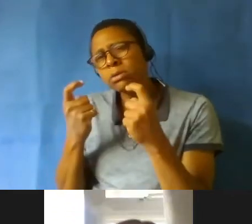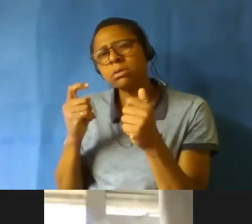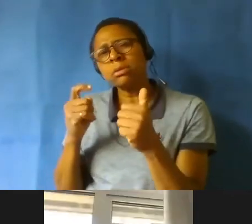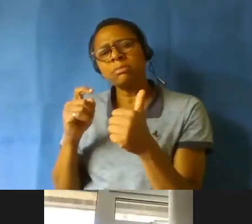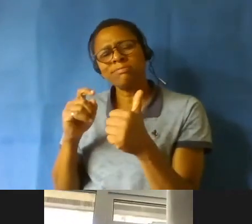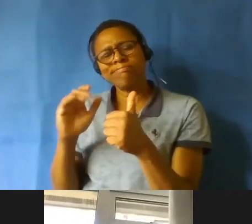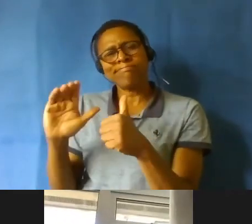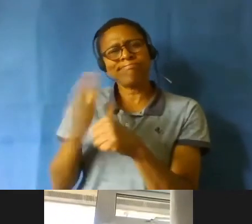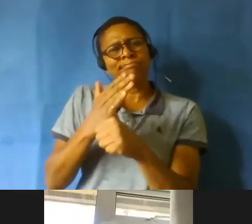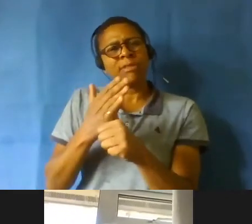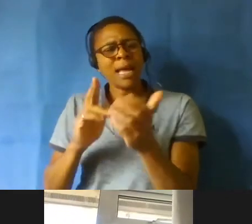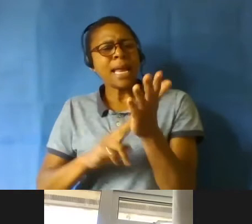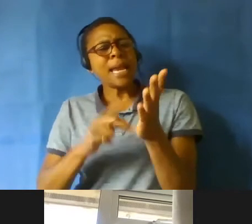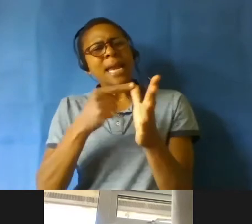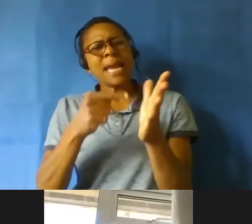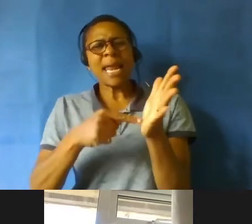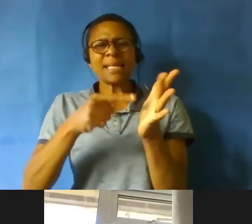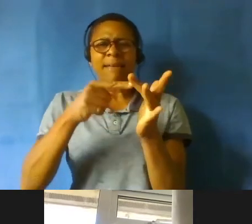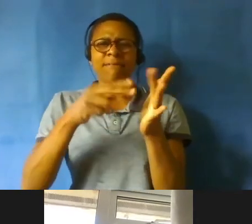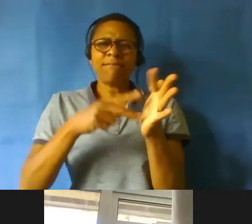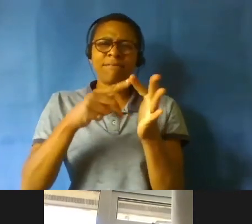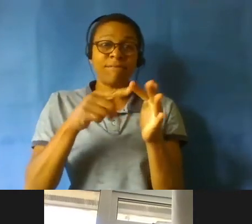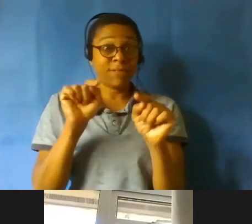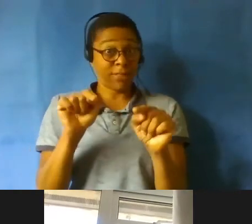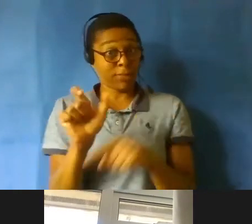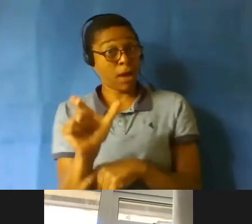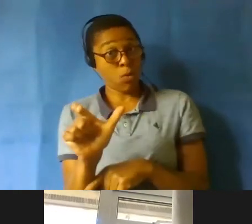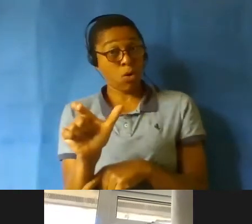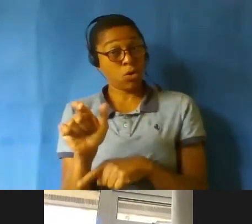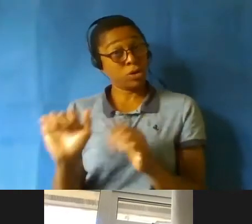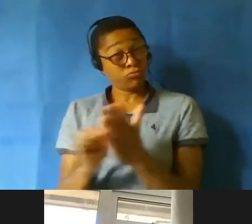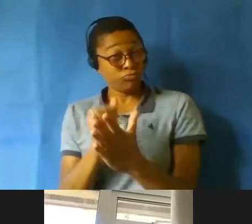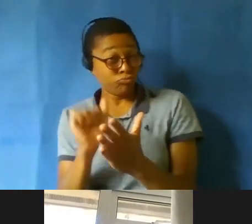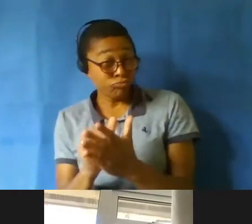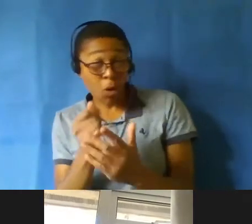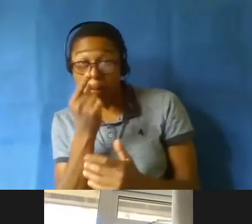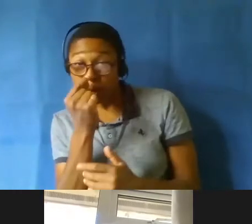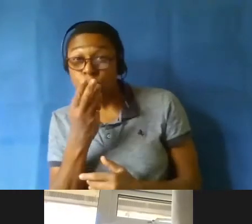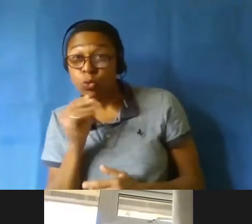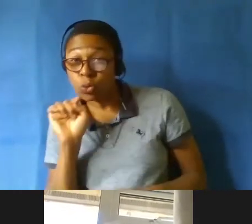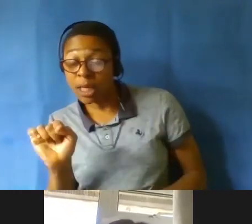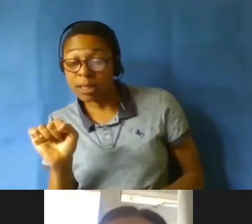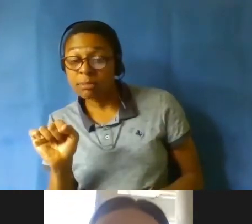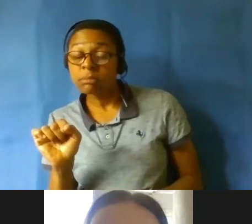interesting question and I certainly think that coming from the context that